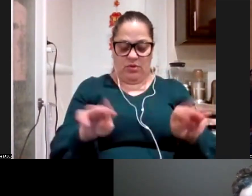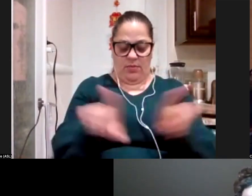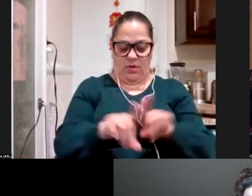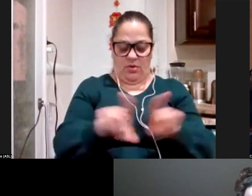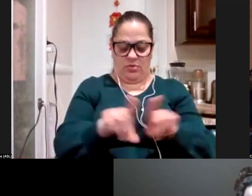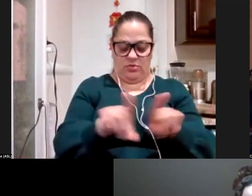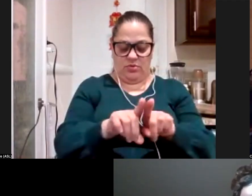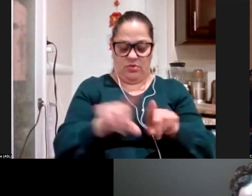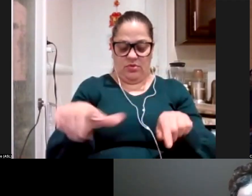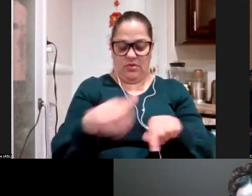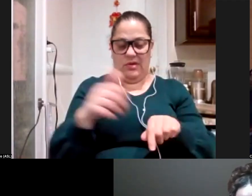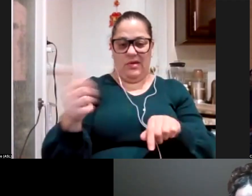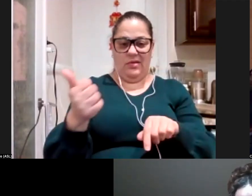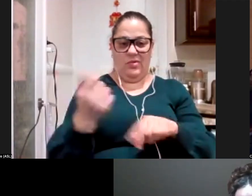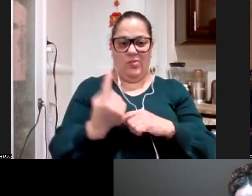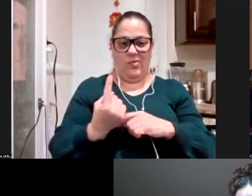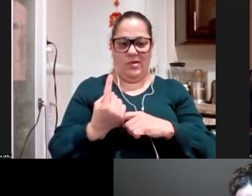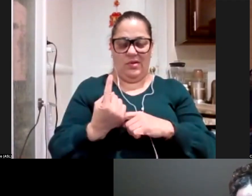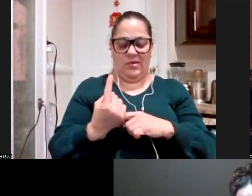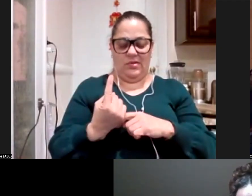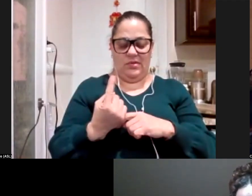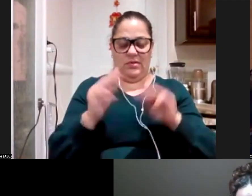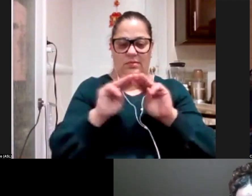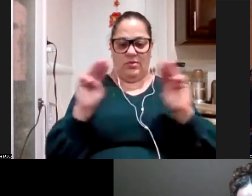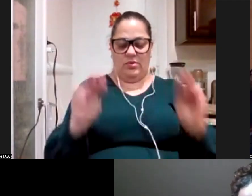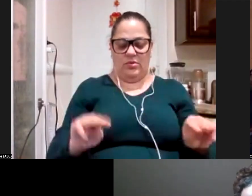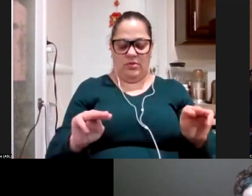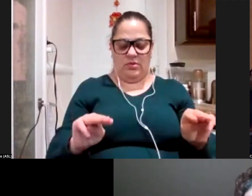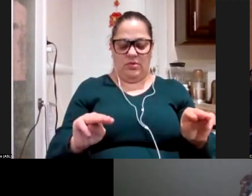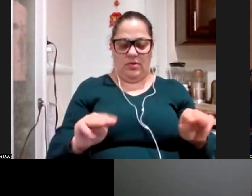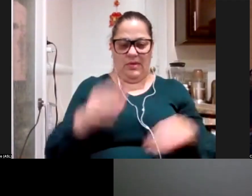uh the other exhibit that the museum name keeps escaping me on transportation history